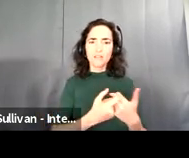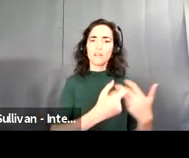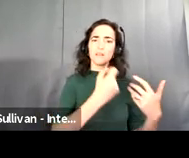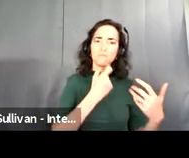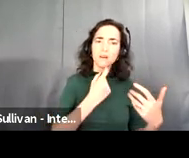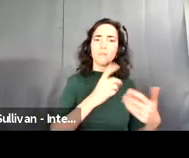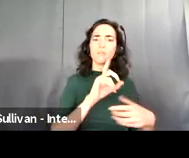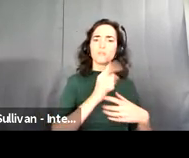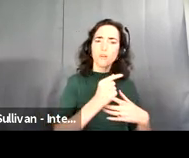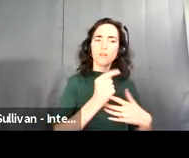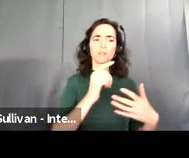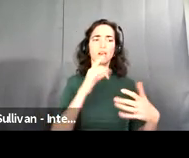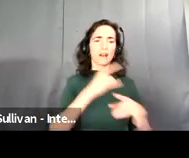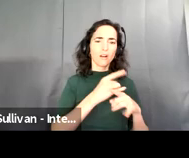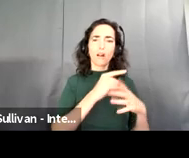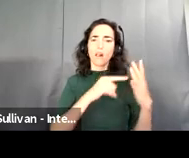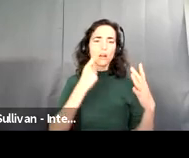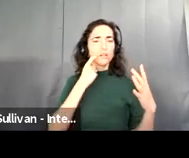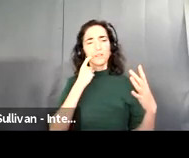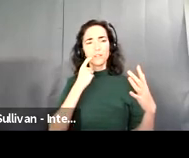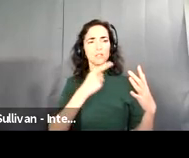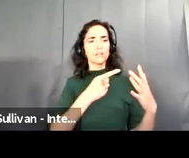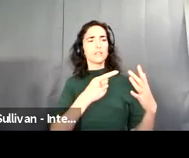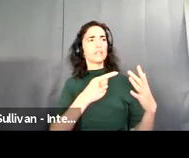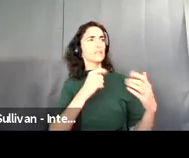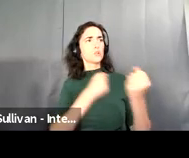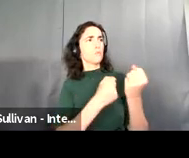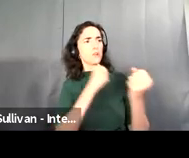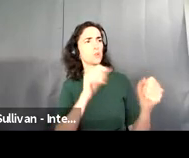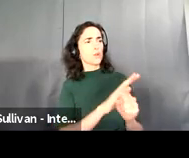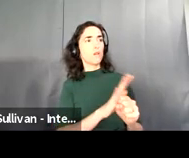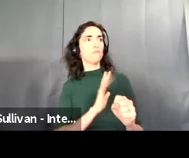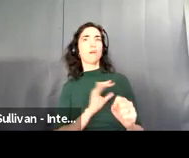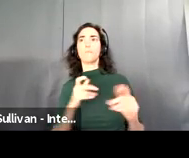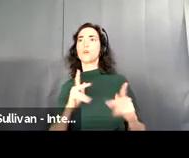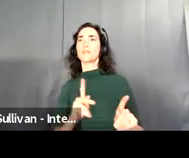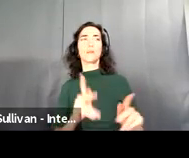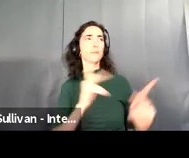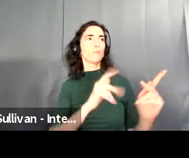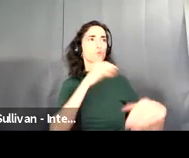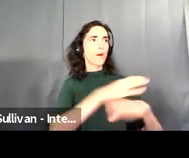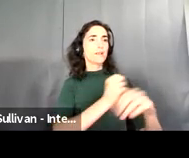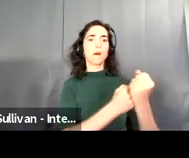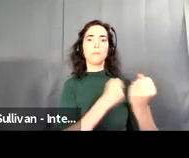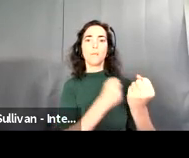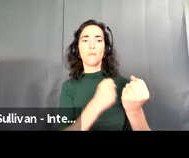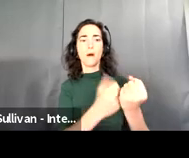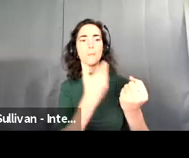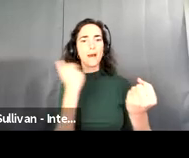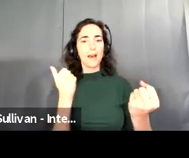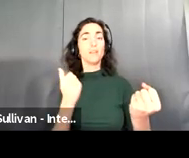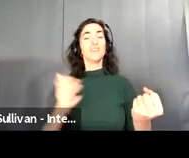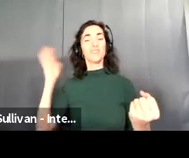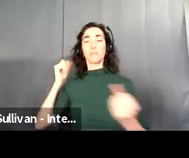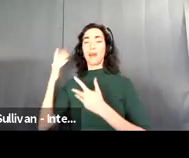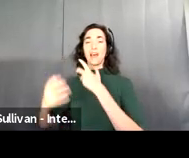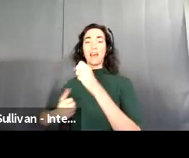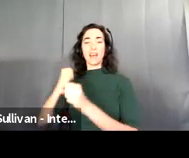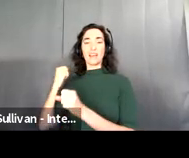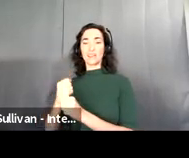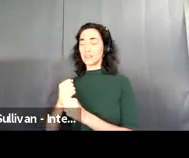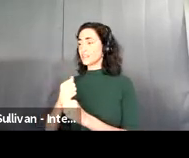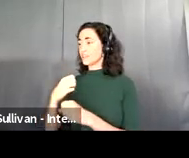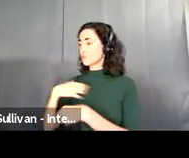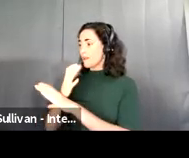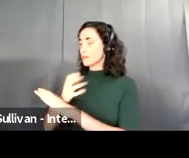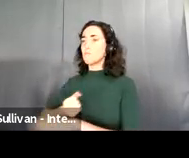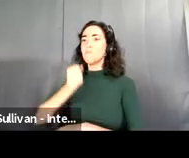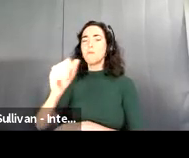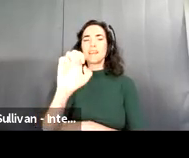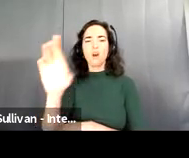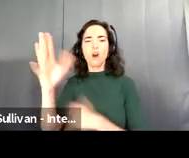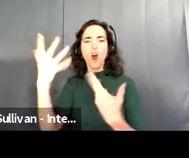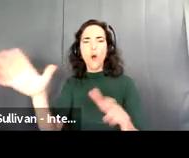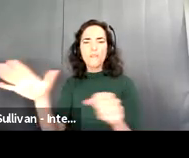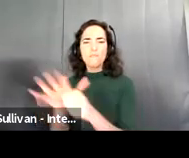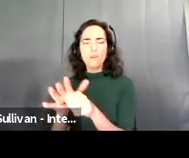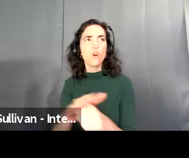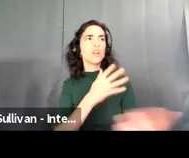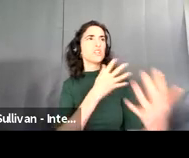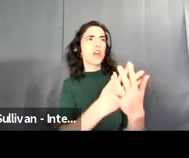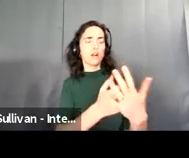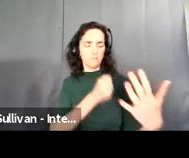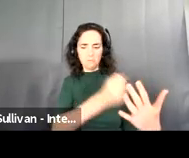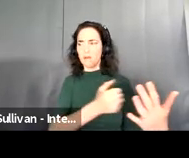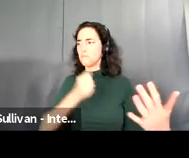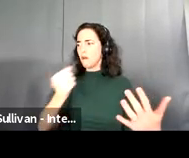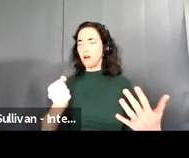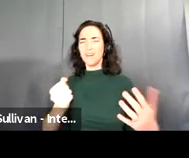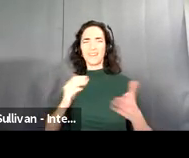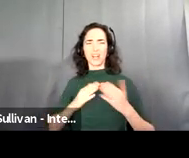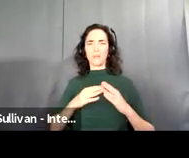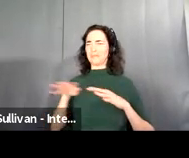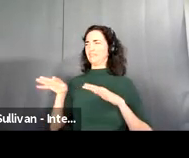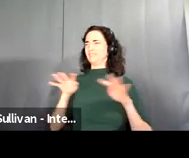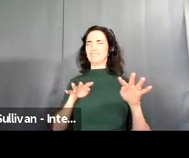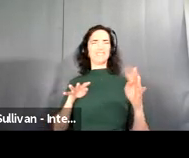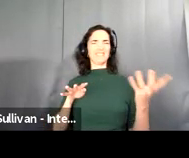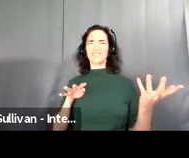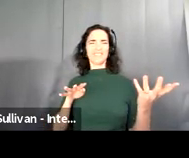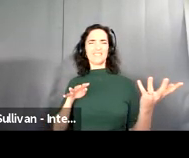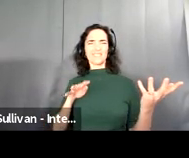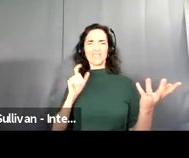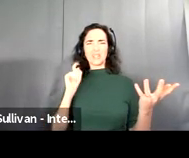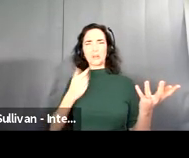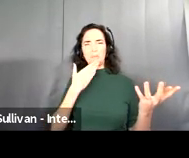We saw a great opportunity to better support people in crisis. For many years, people in crisis are being dropped off at already overcrowded emergency rooms and local jails, which made our community say, there has to be a better way.